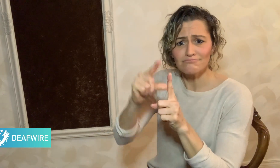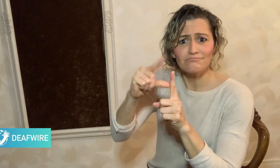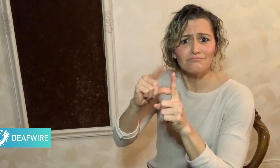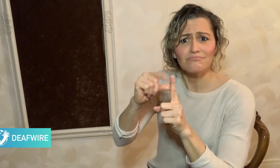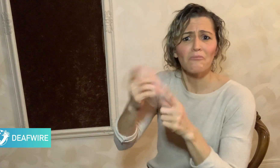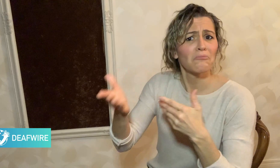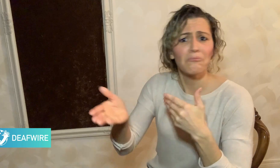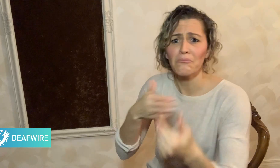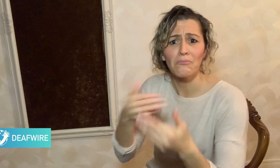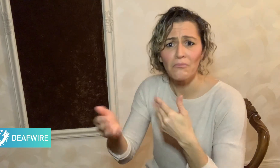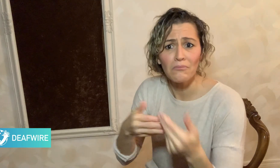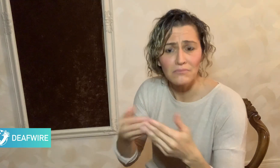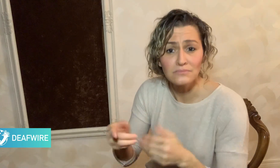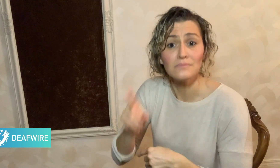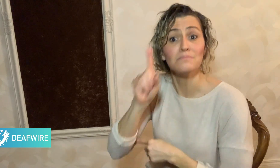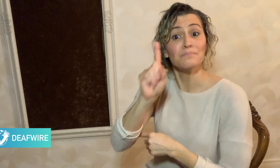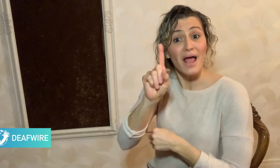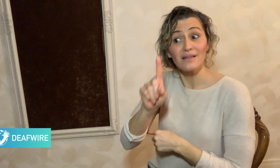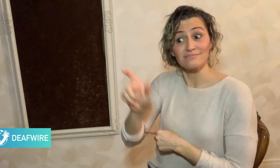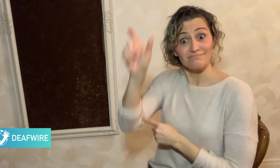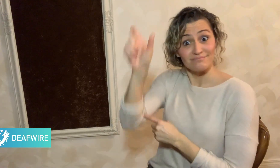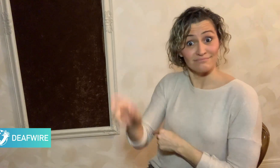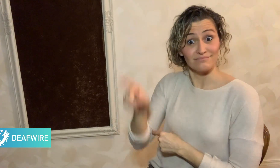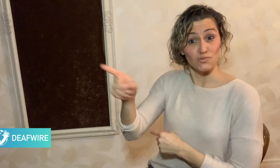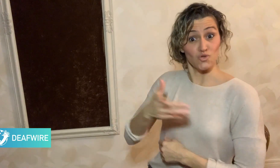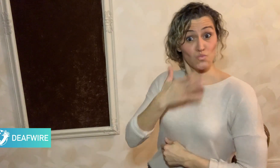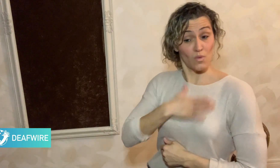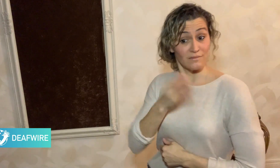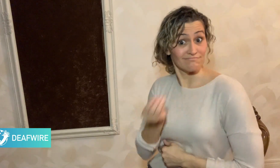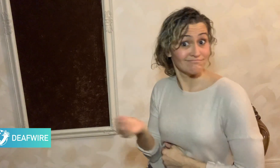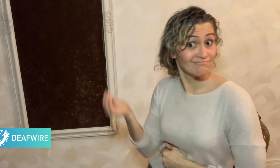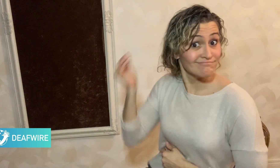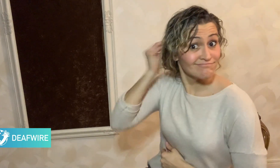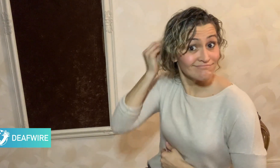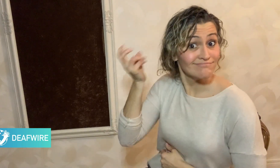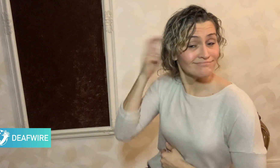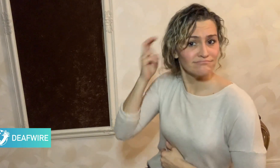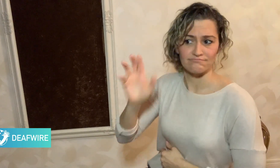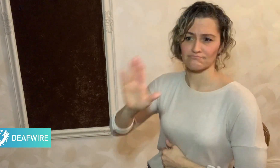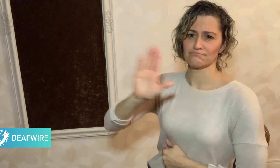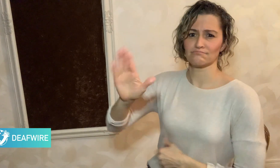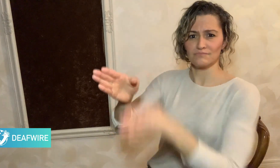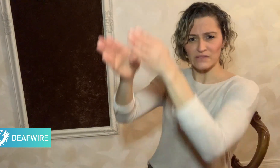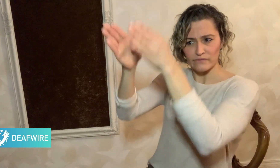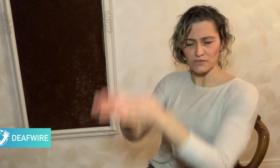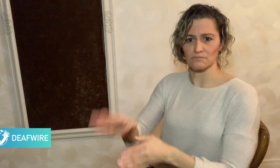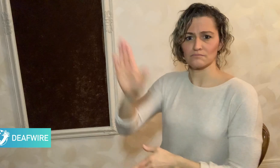Getting a CI is an individual choice